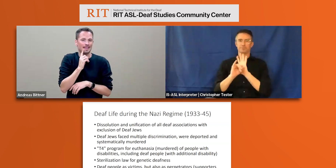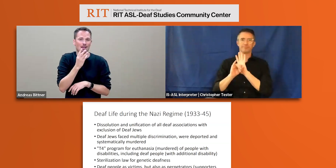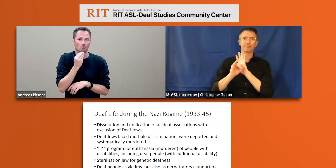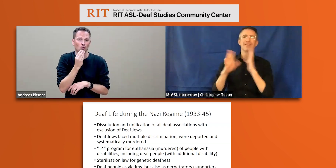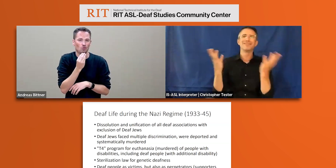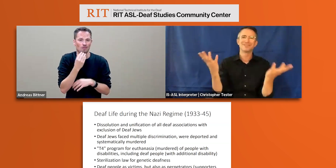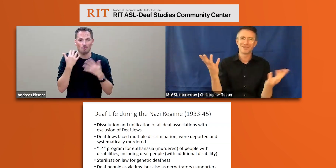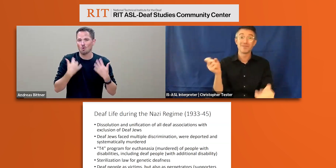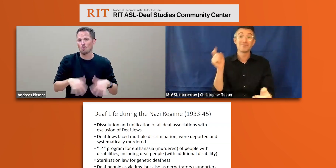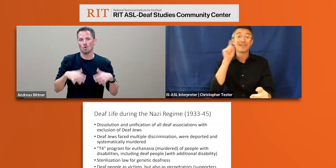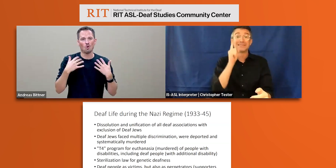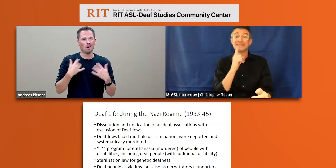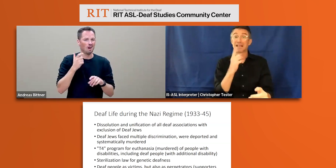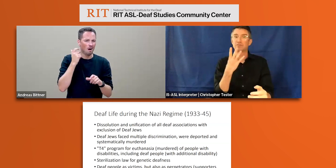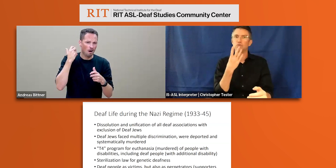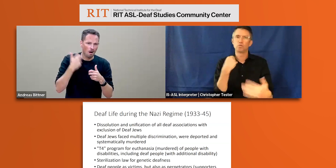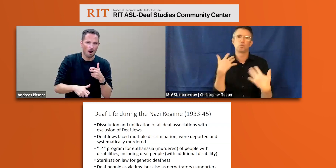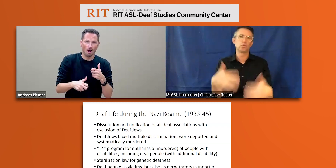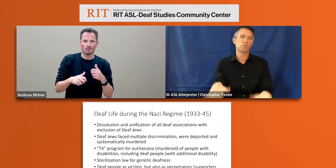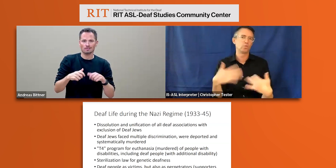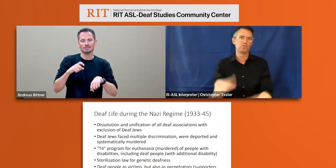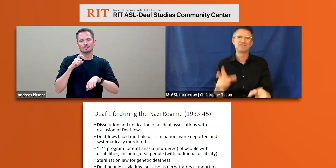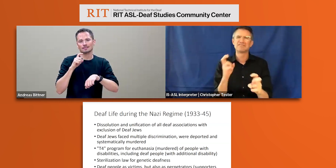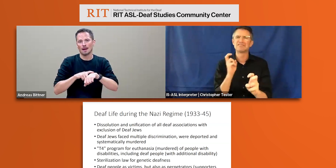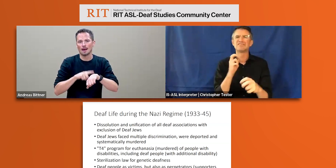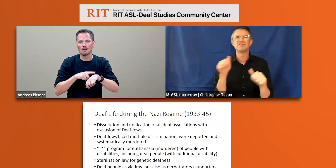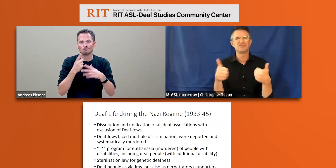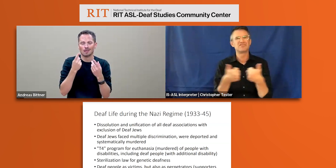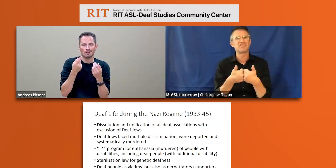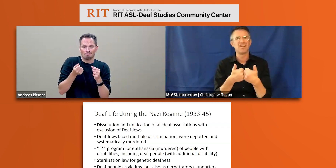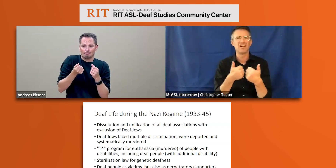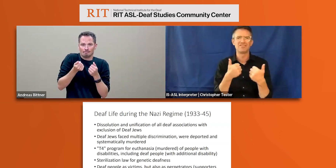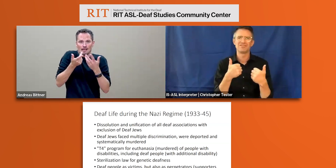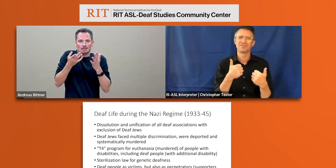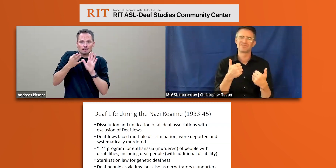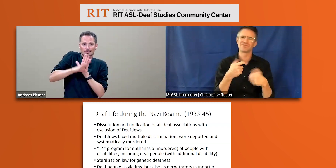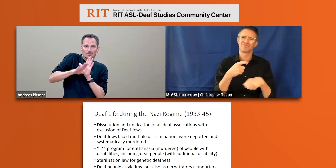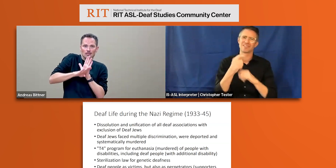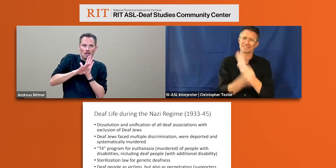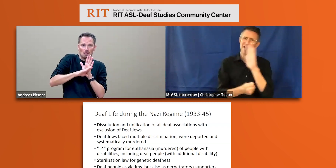And so the remaining deaf people joined hearing associations or organizations for support.